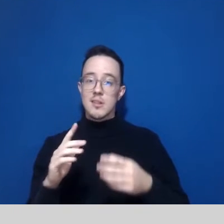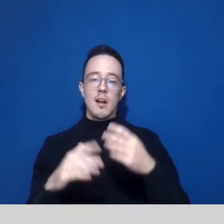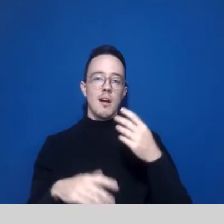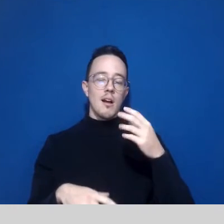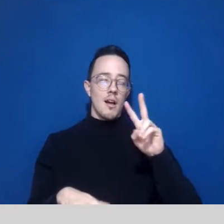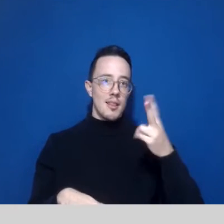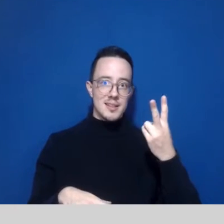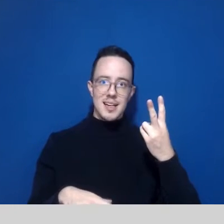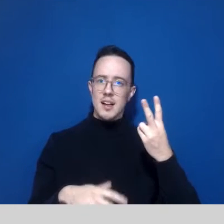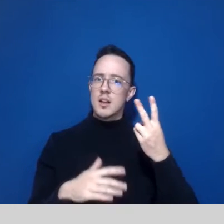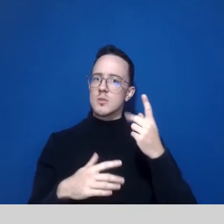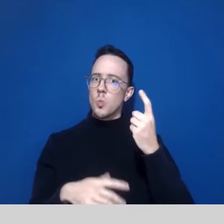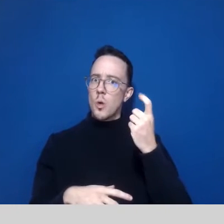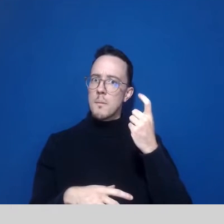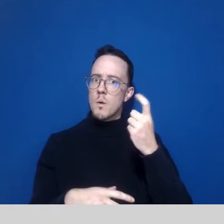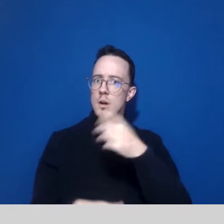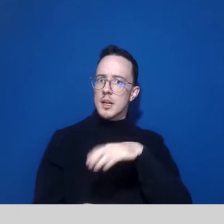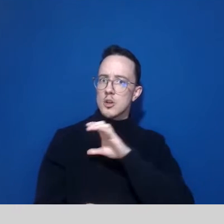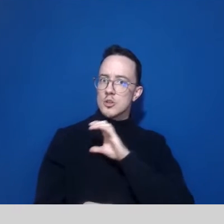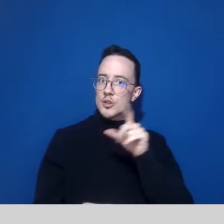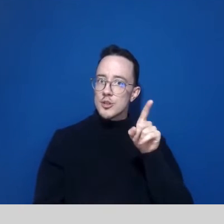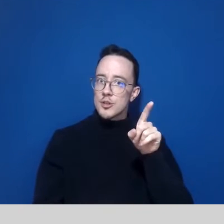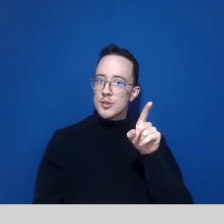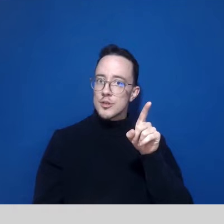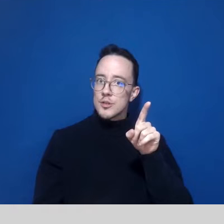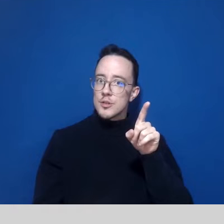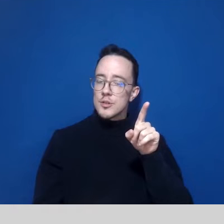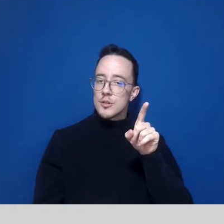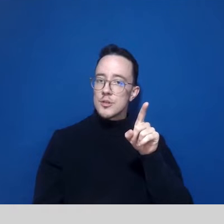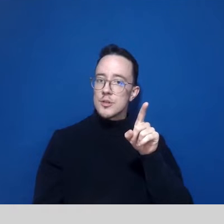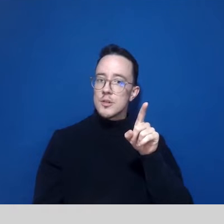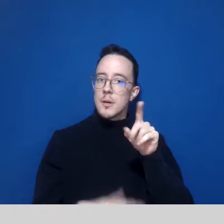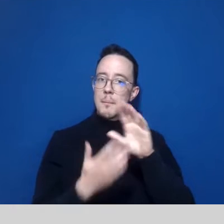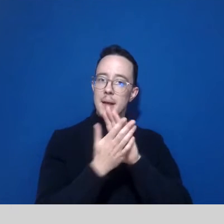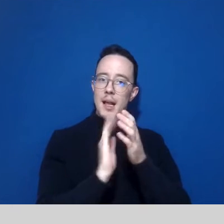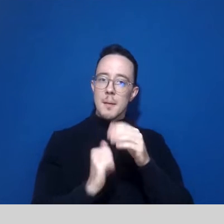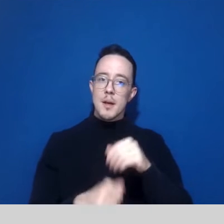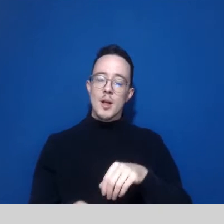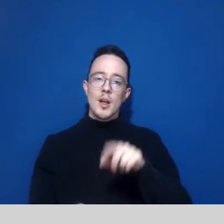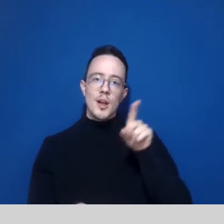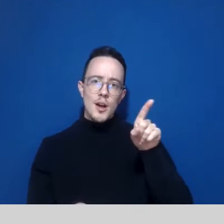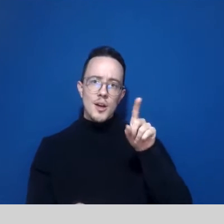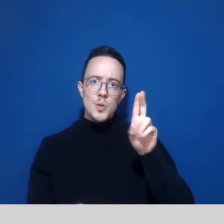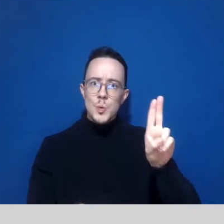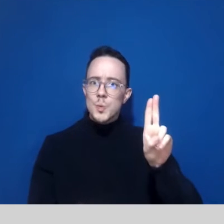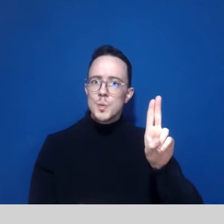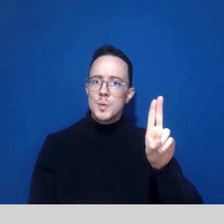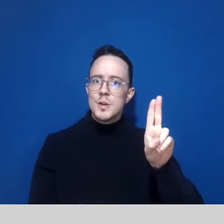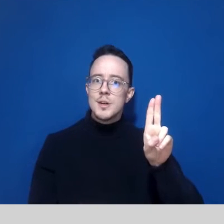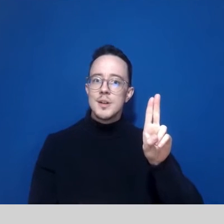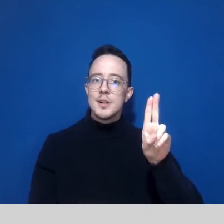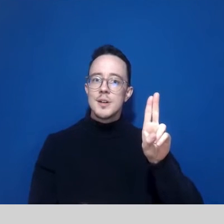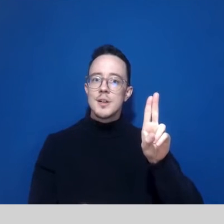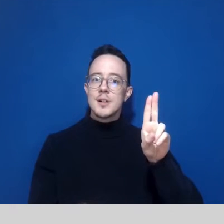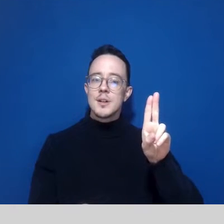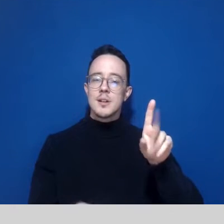The second one has one character more, because it normalized the Ü into U